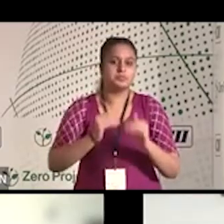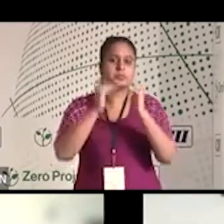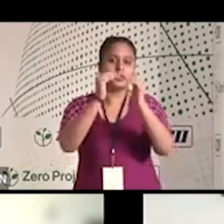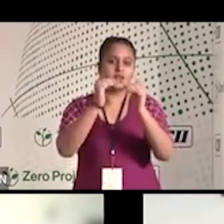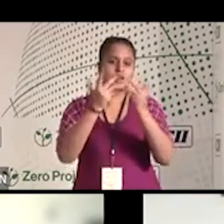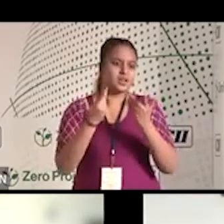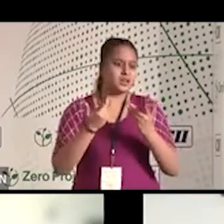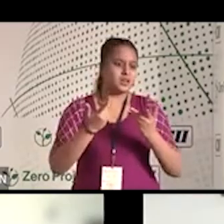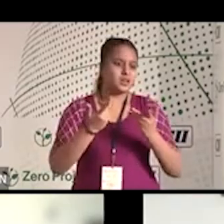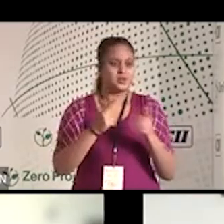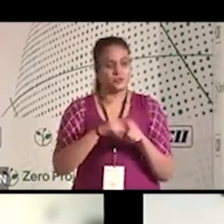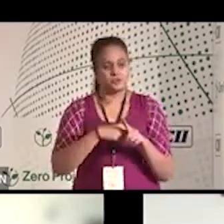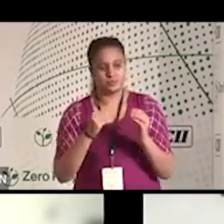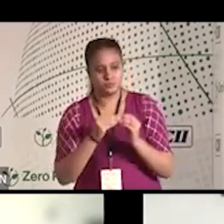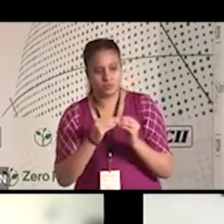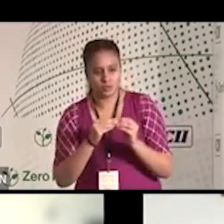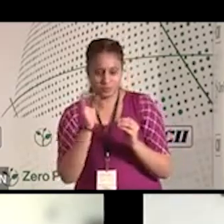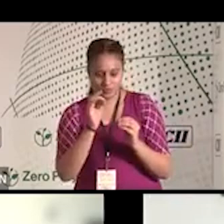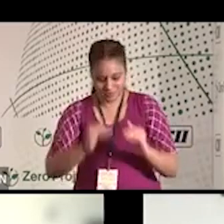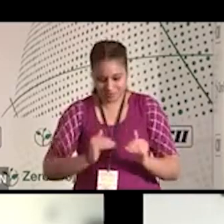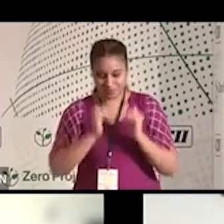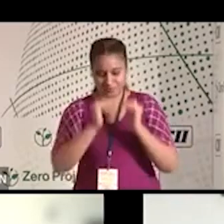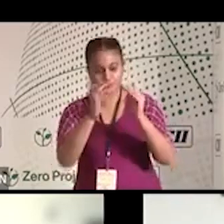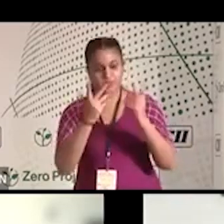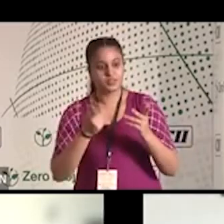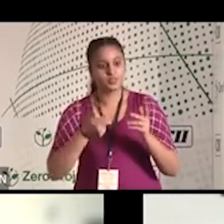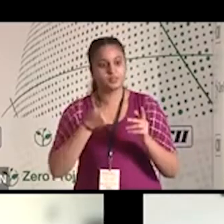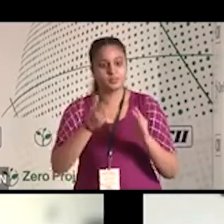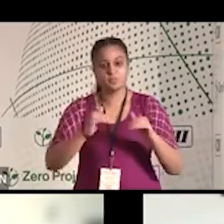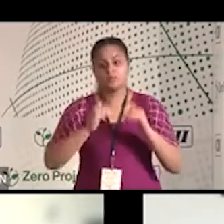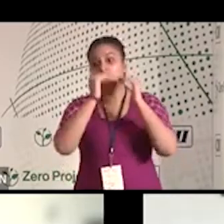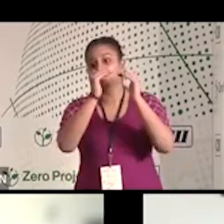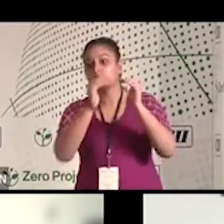Is there a history of people succeeding, not just hiring level?